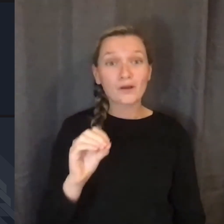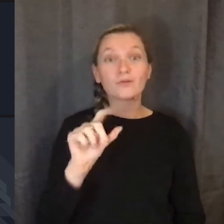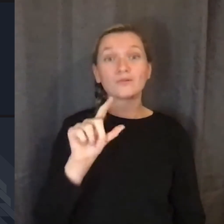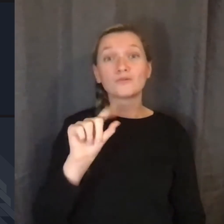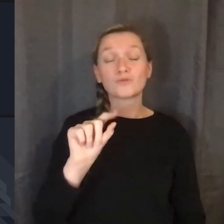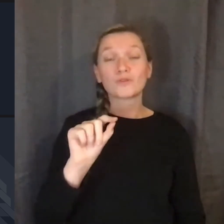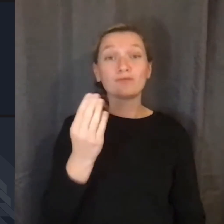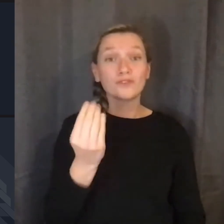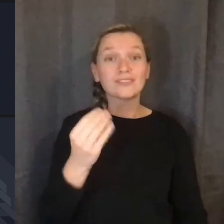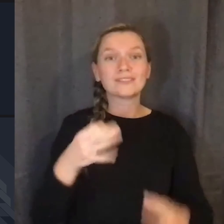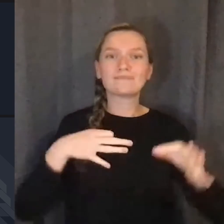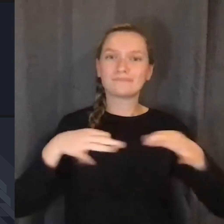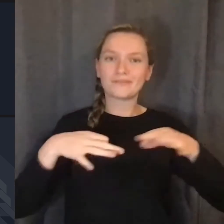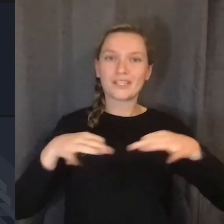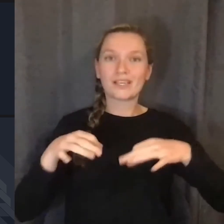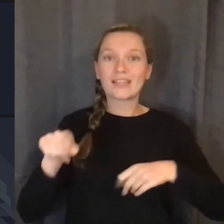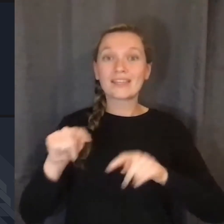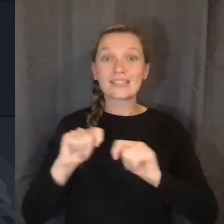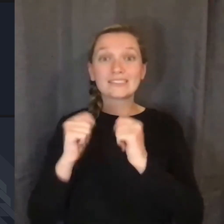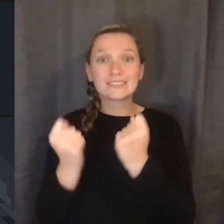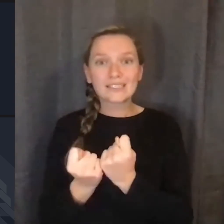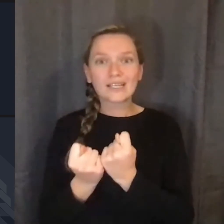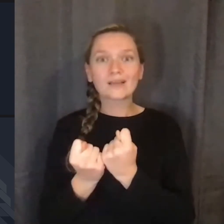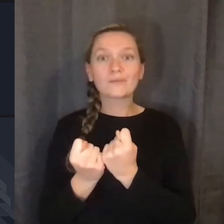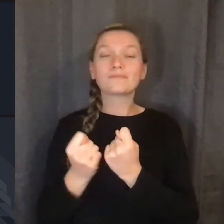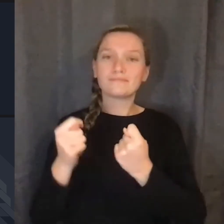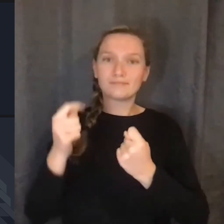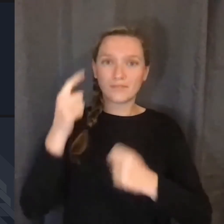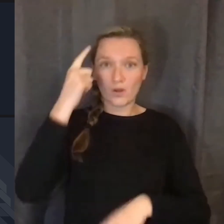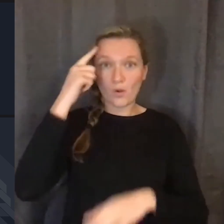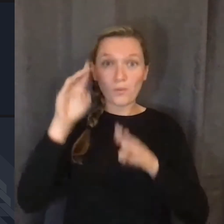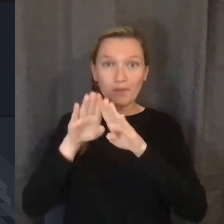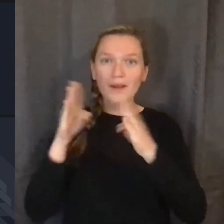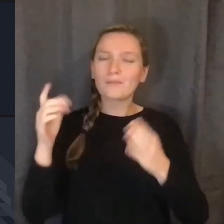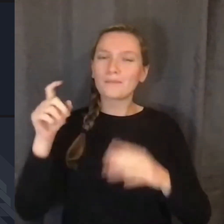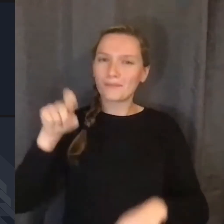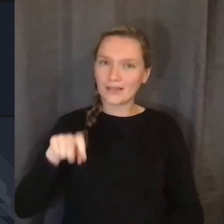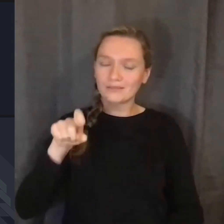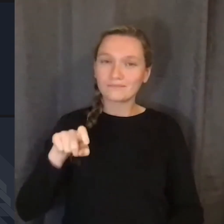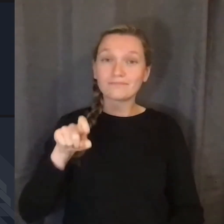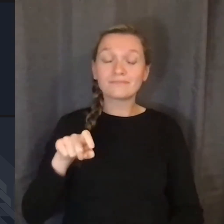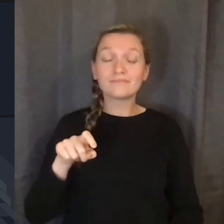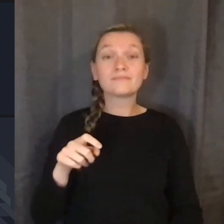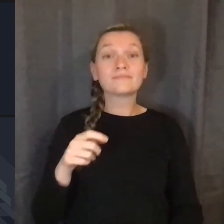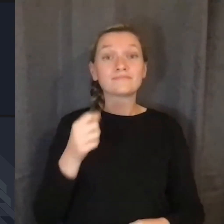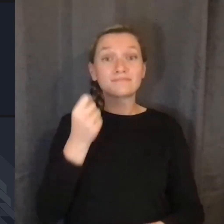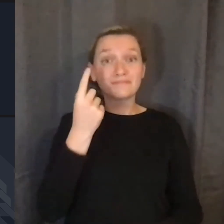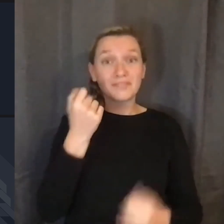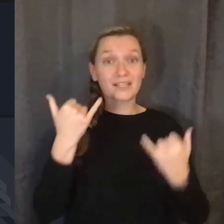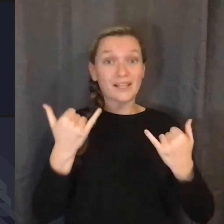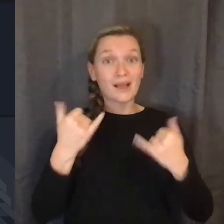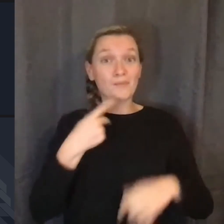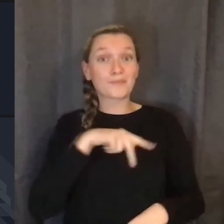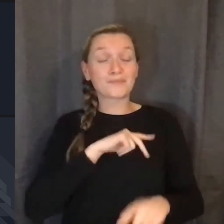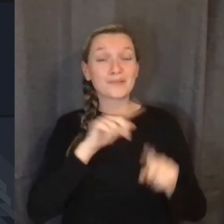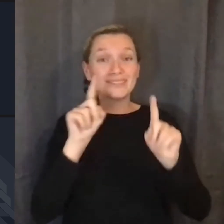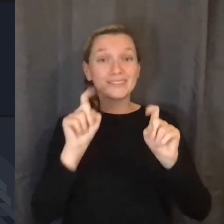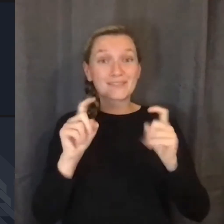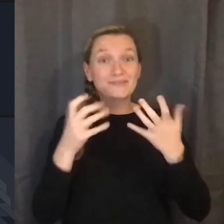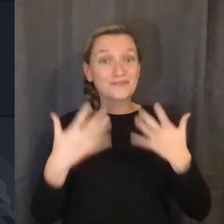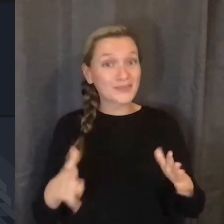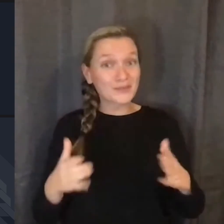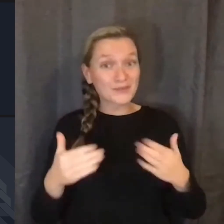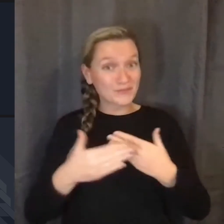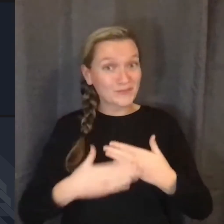Bonontempo 2014 shares that the team should be open-minded after completing the personality test.